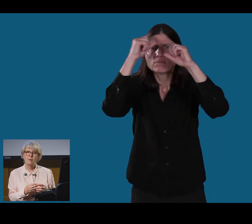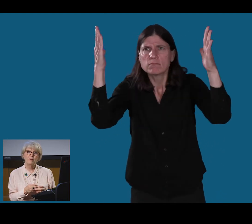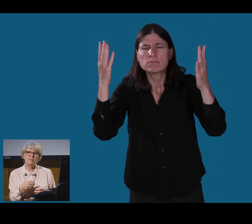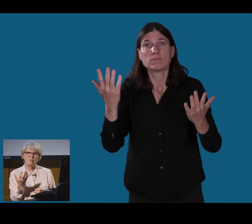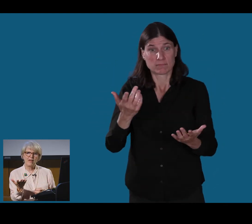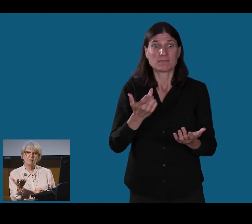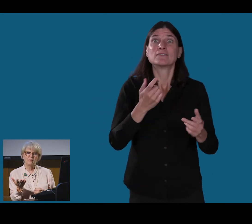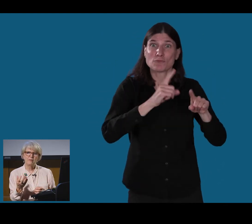but is it valid?